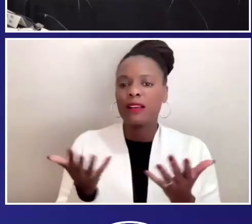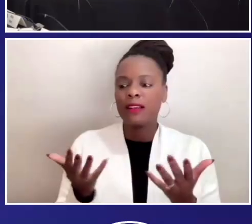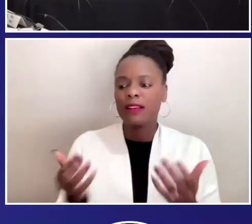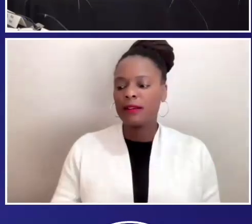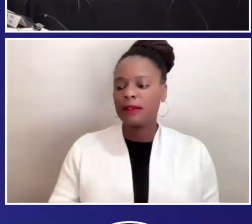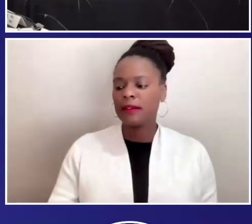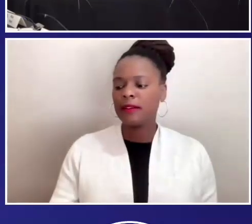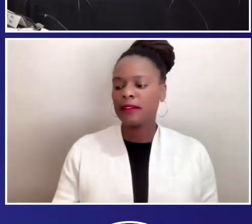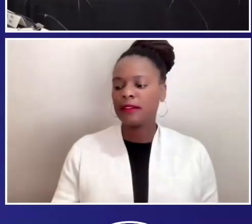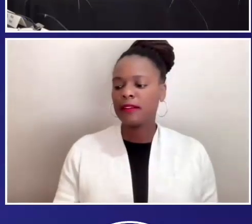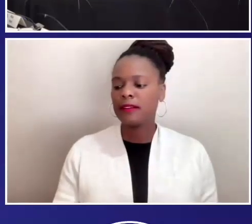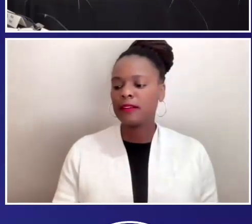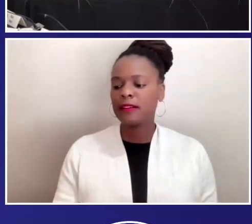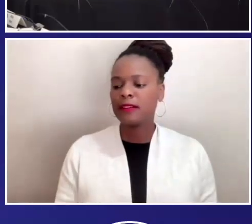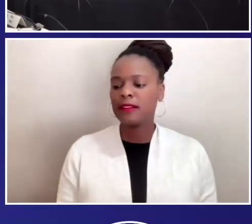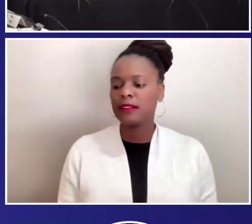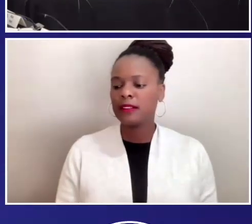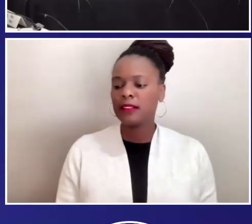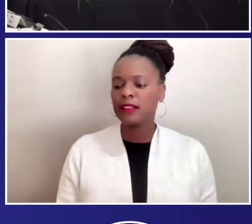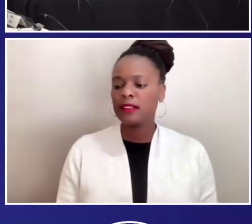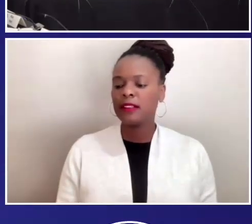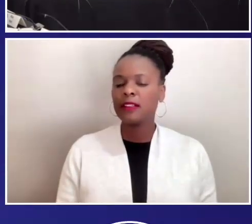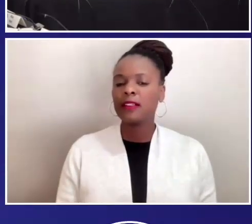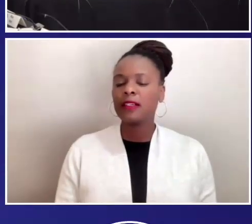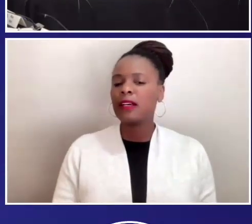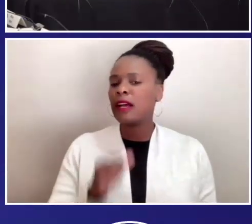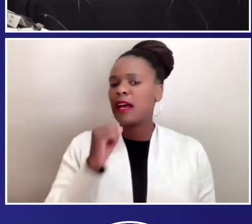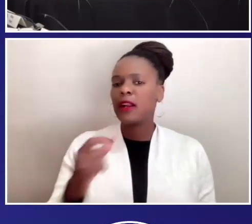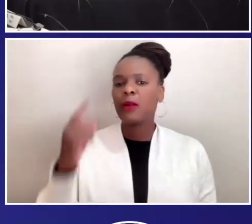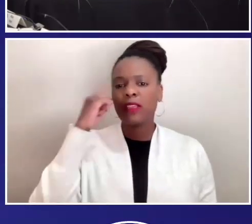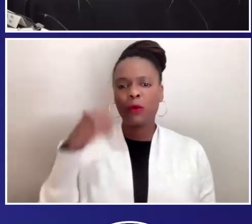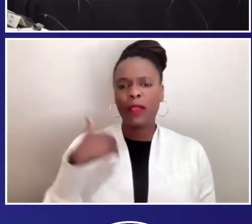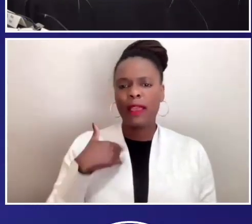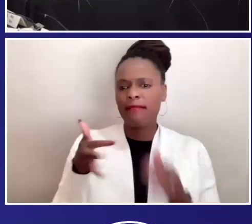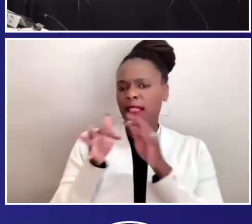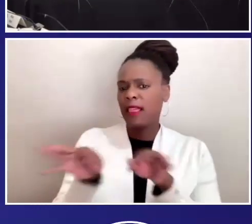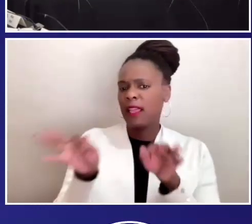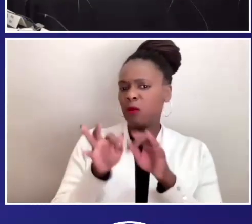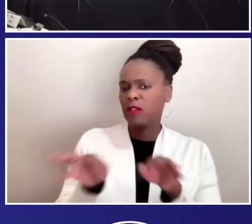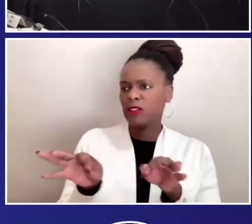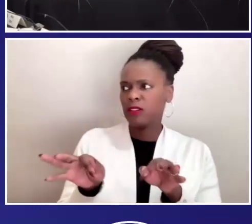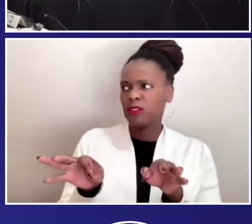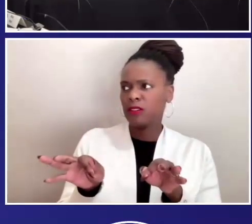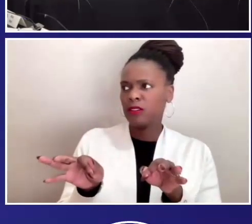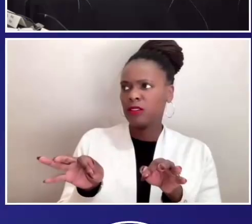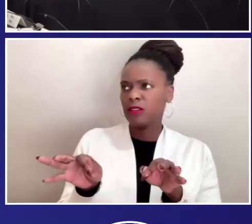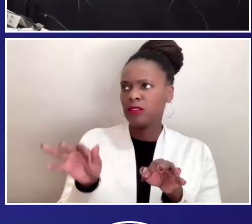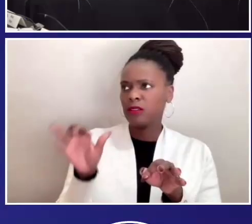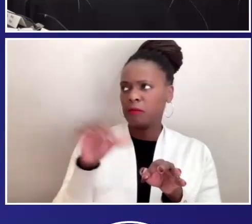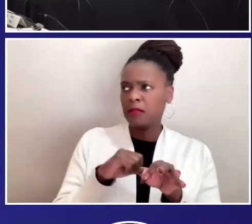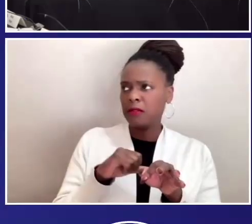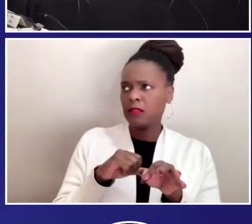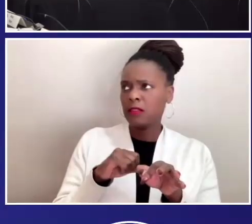I don't believe it's -- I don't believe we have that language in here, do we? Or am I missing it? No, we do not. If you could put (b)(4) up,